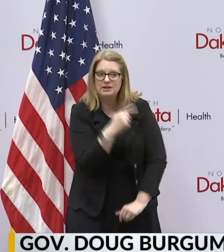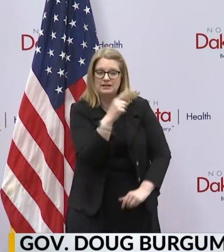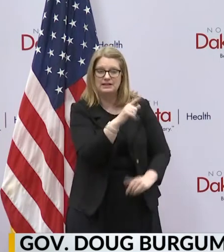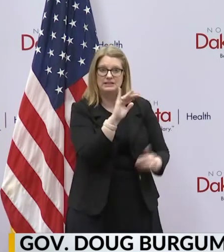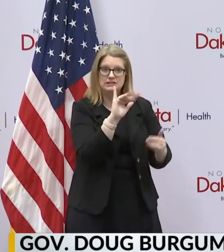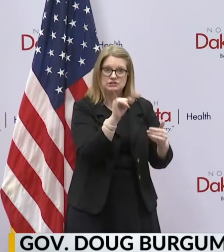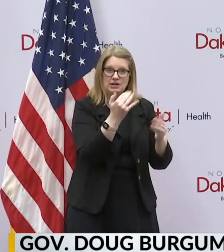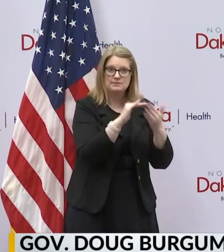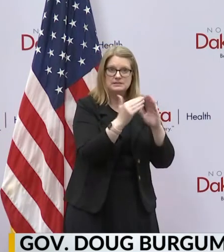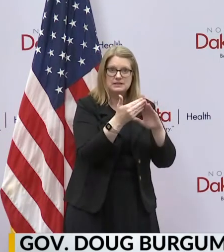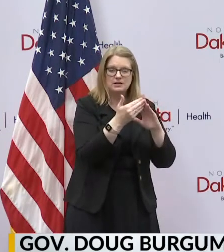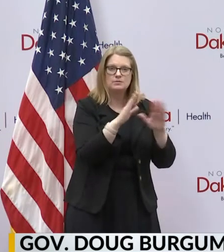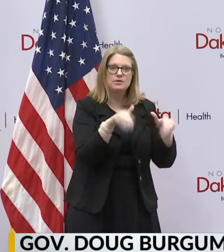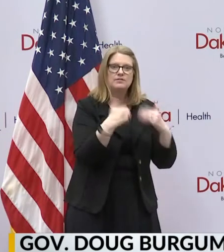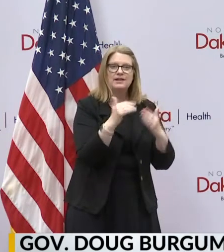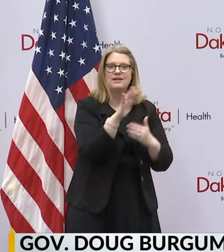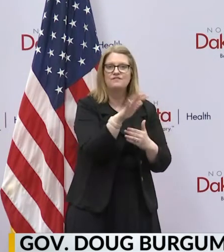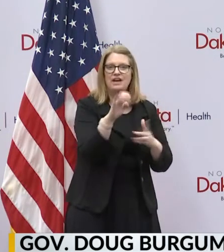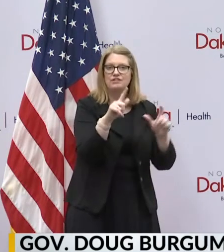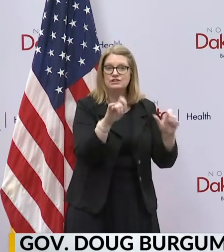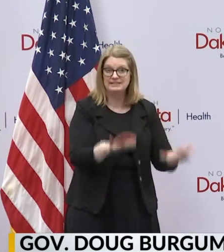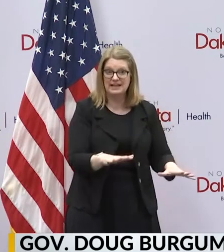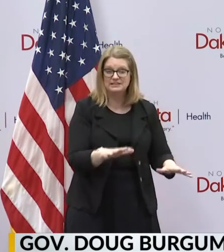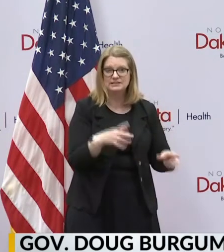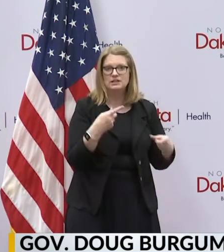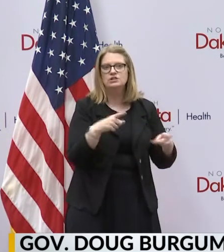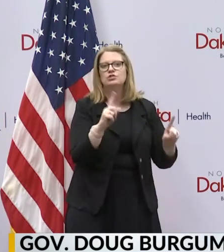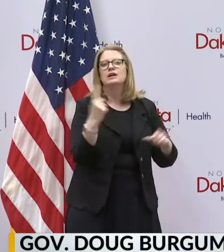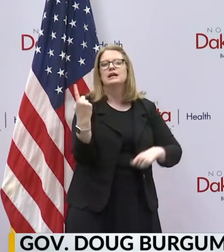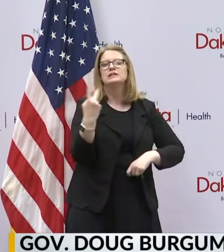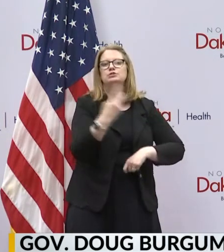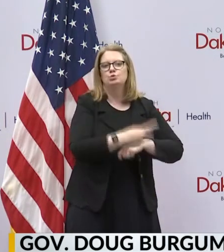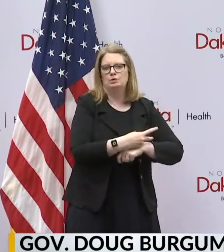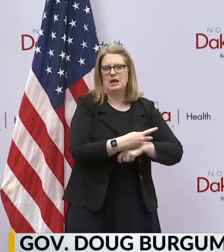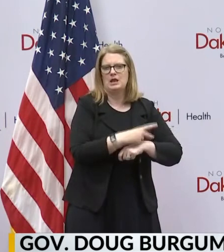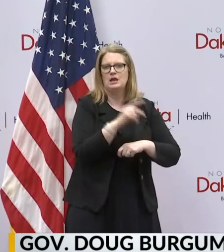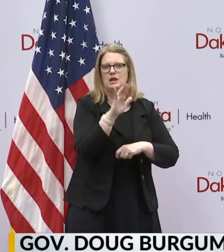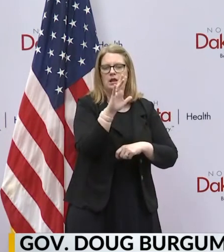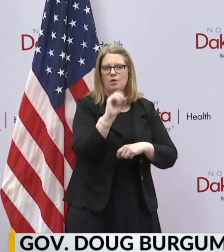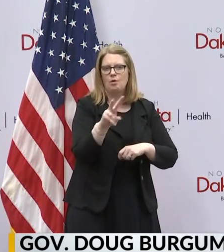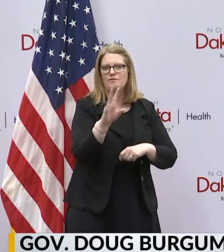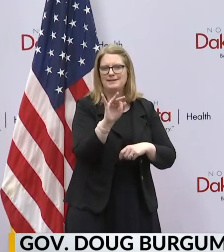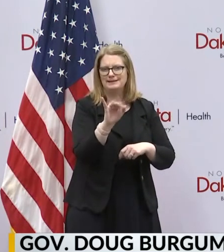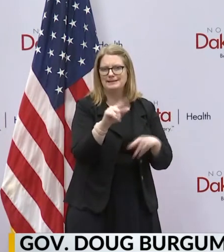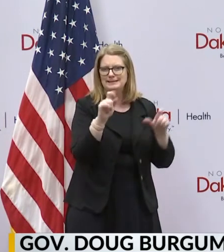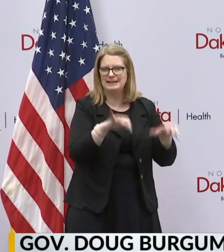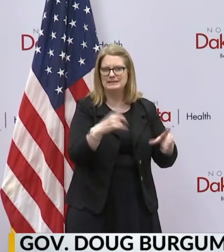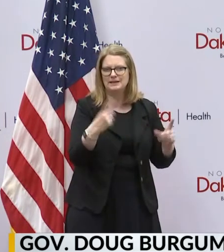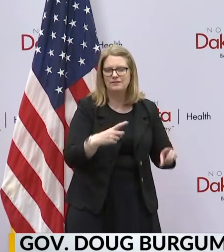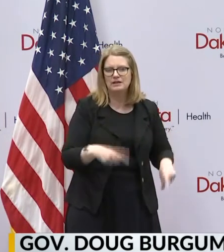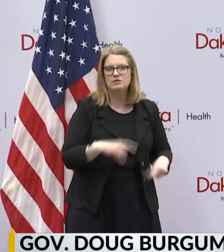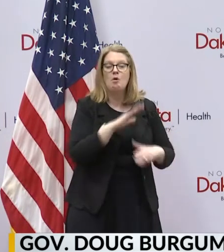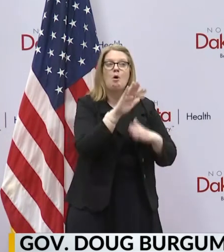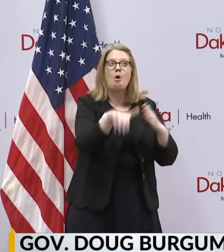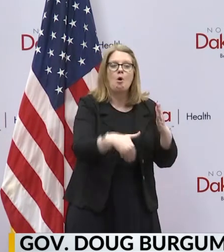IT HAS BEEN REPORTED TO THE NORTH DAKOTA STATE HOSPITAL IN JAMESTOWN RECENTLY ADMINISTERED NEARLY 500 TESTS DURING A